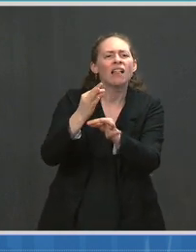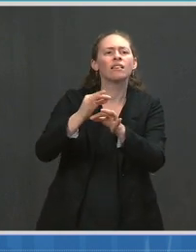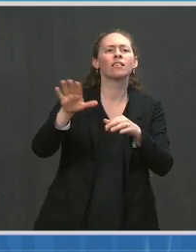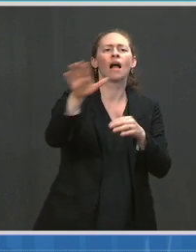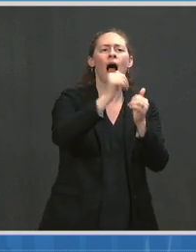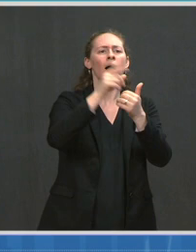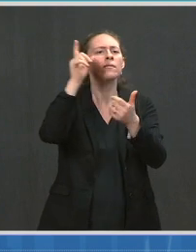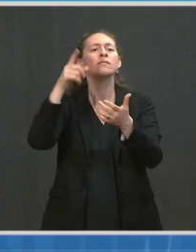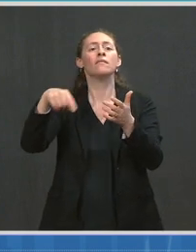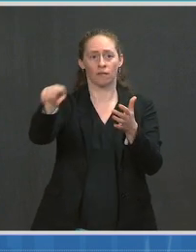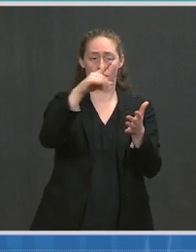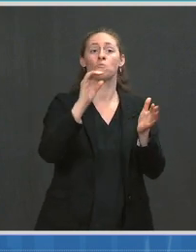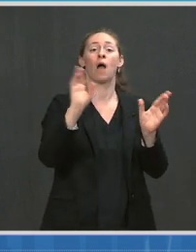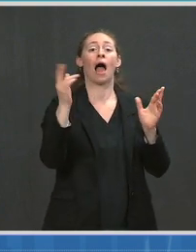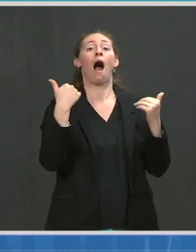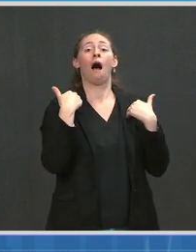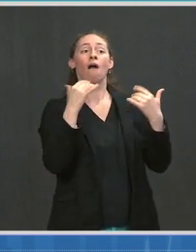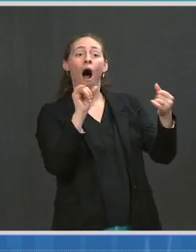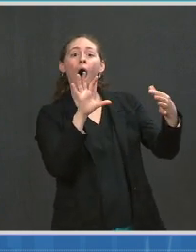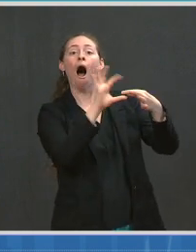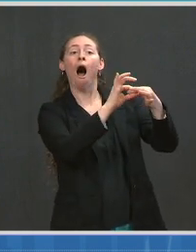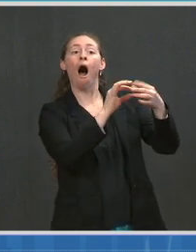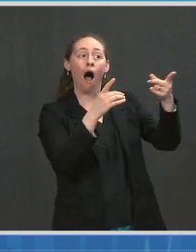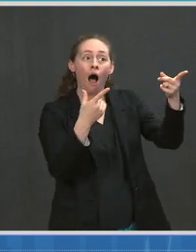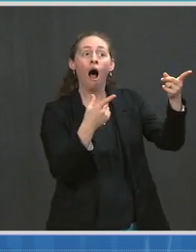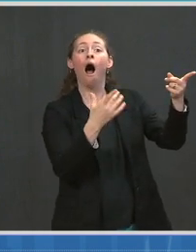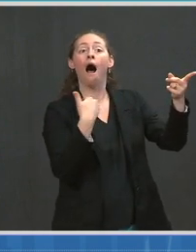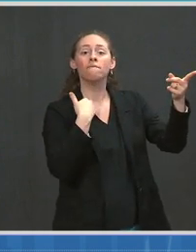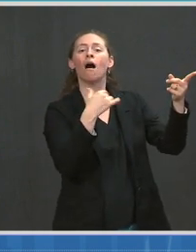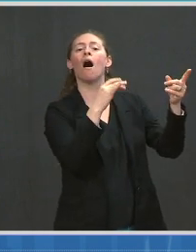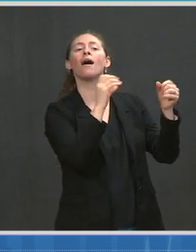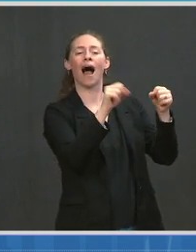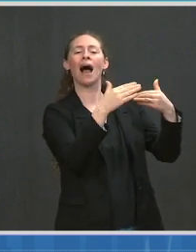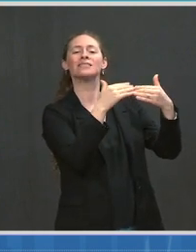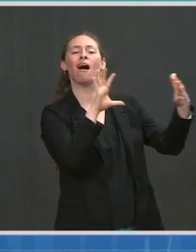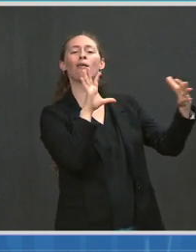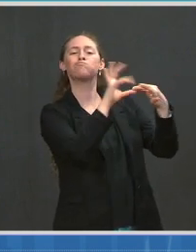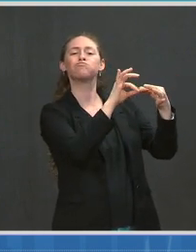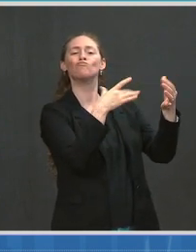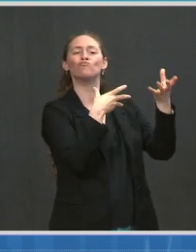to conduct door to door outreach, to raise awareness about COVID-19 vaccines,